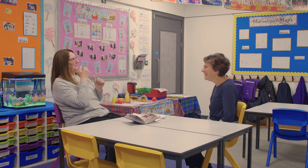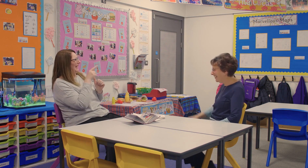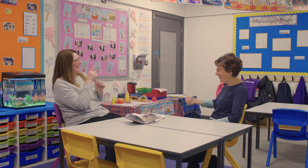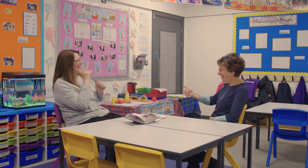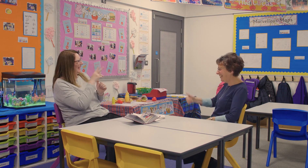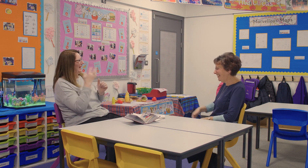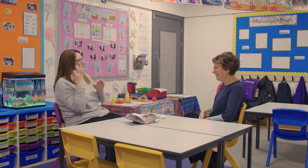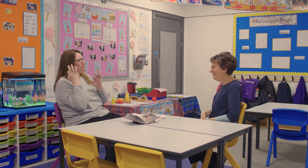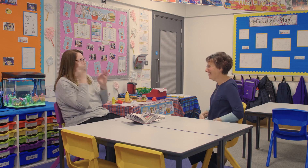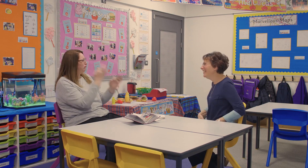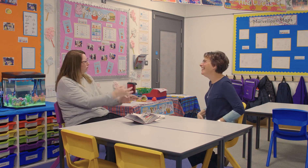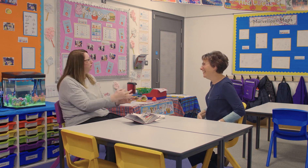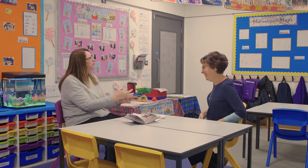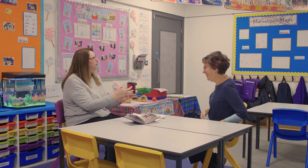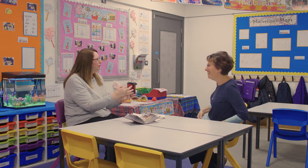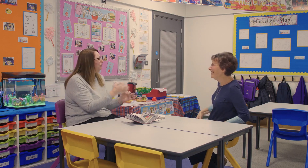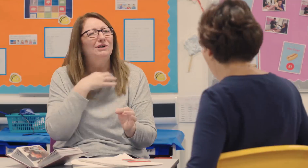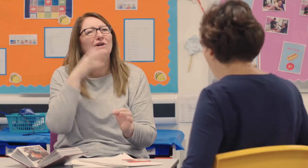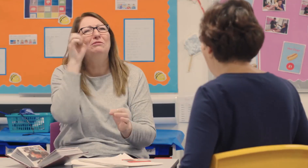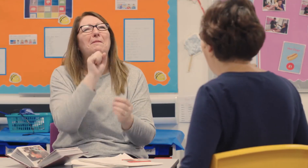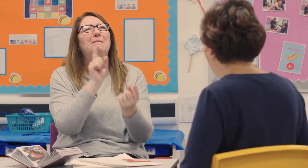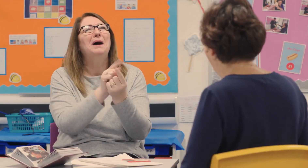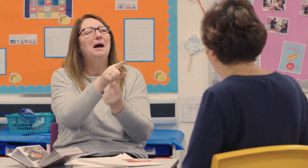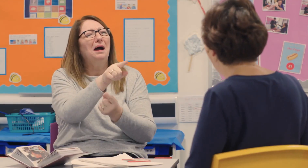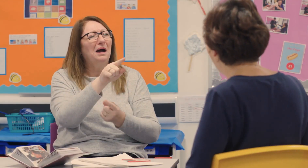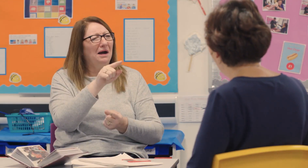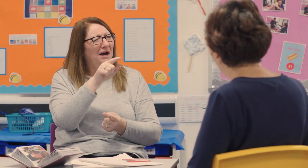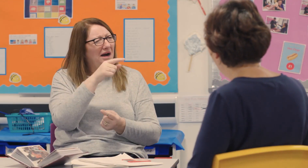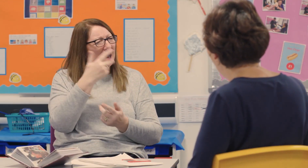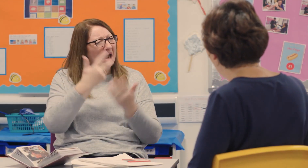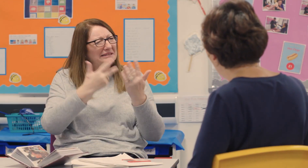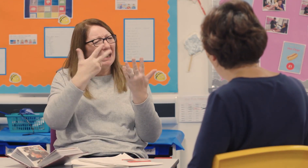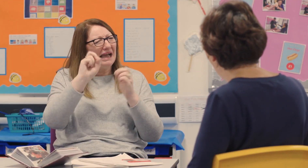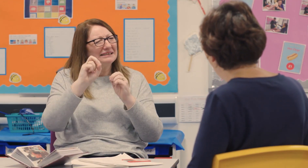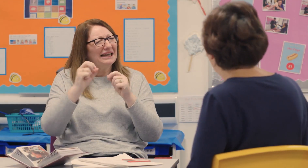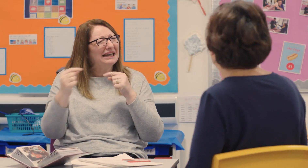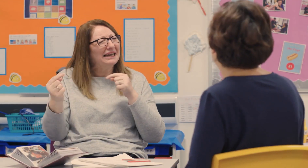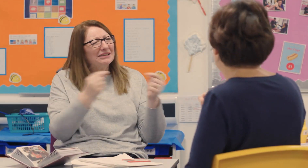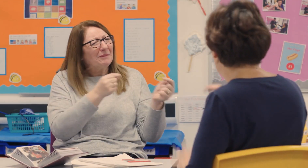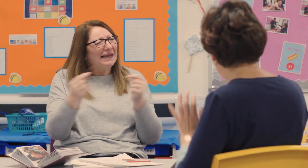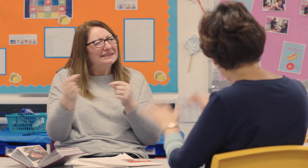It's lovely to see you. It's been ages. I remember we first met in 1980 at that debate.